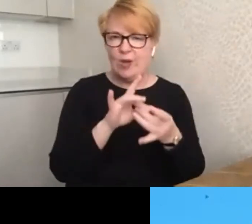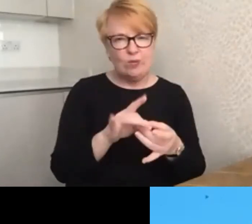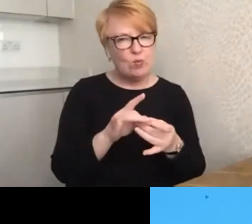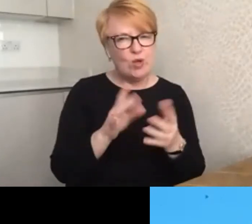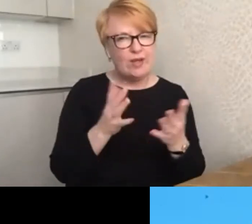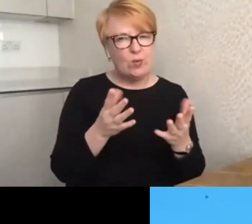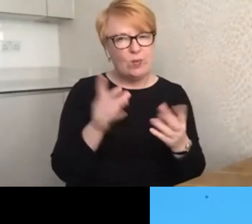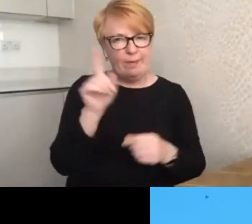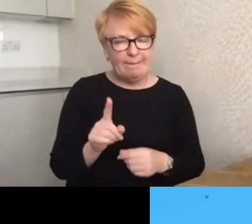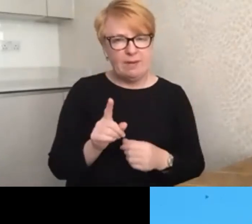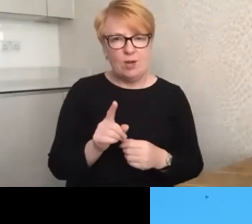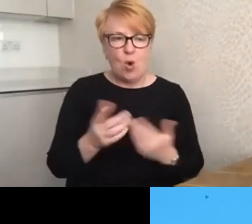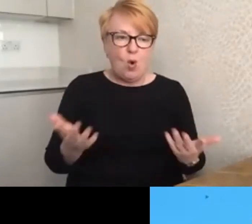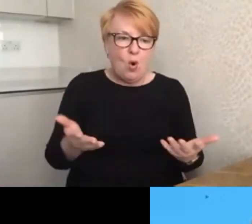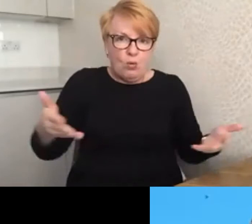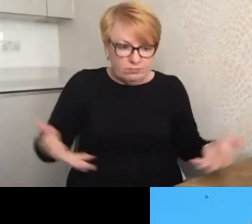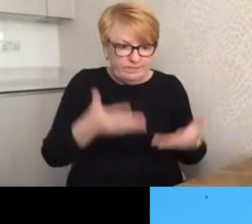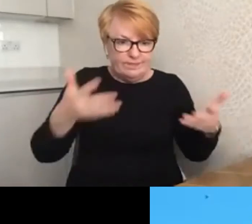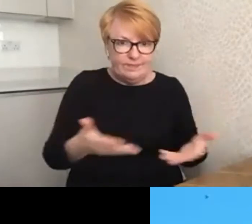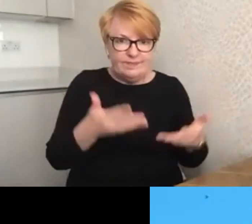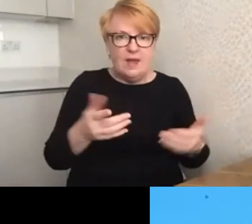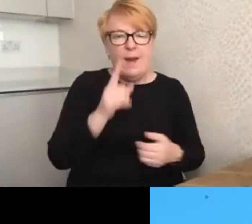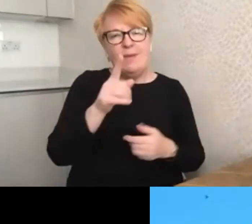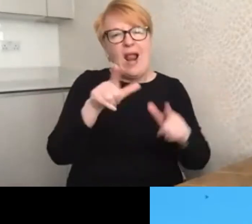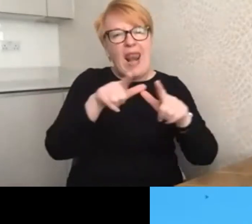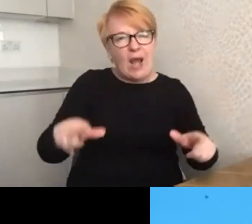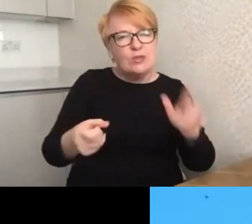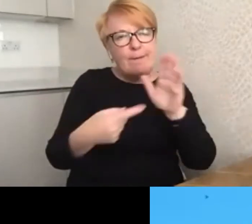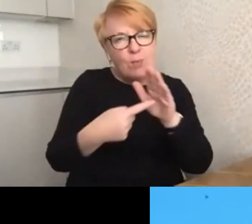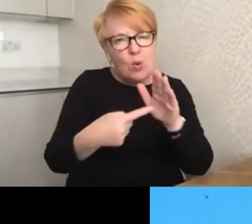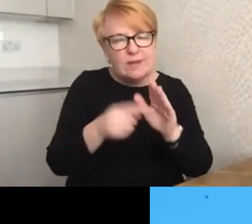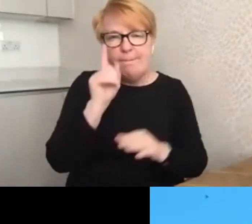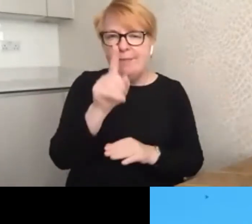a space, that language is really important, but also the same infrastructure, you shouldn't